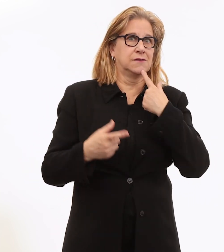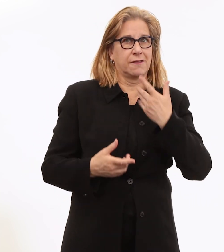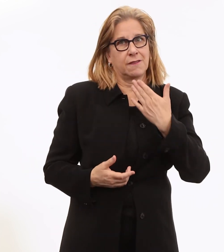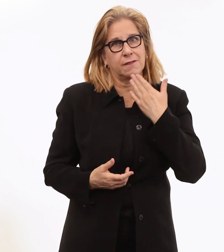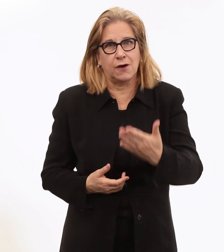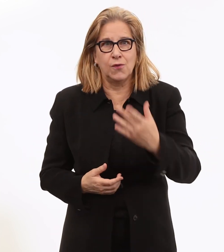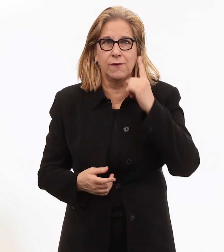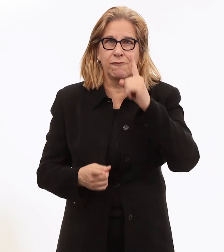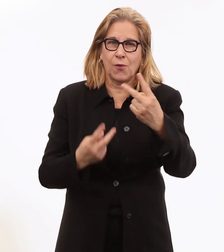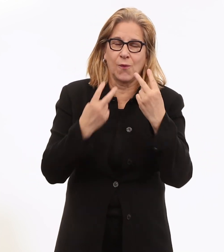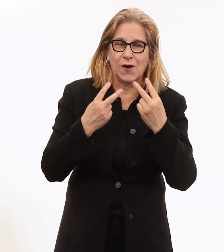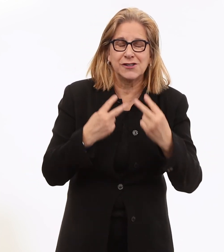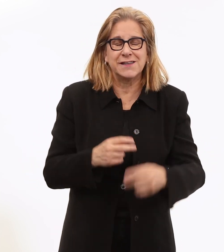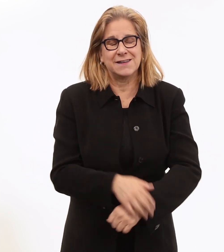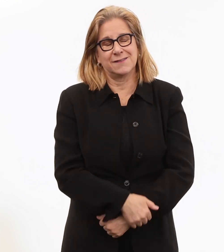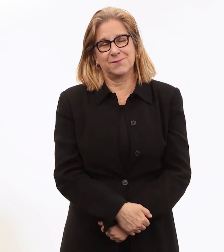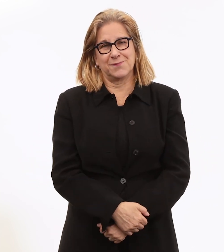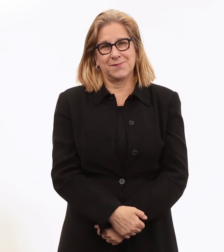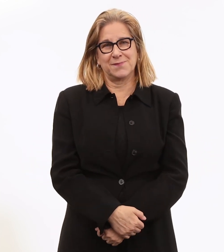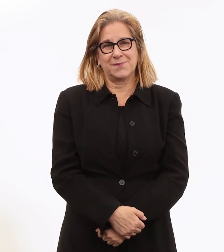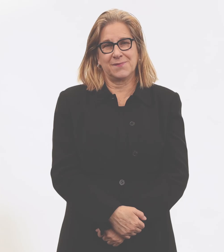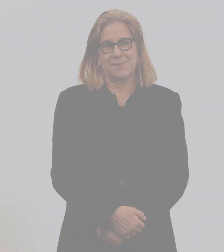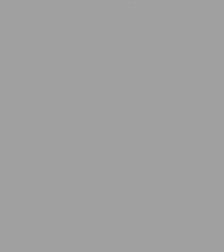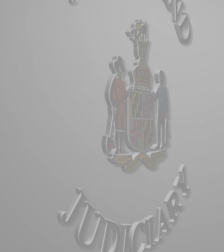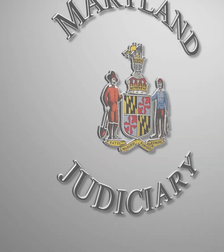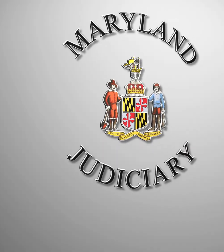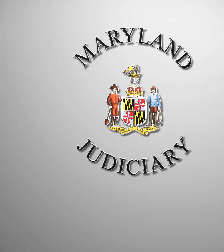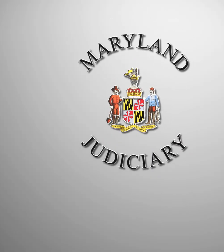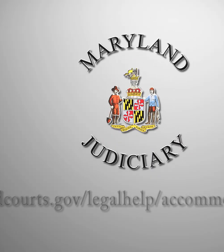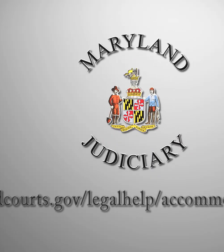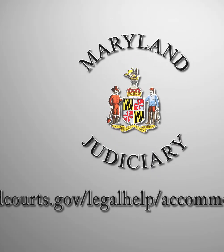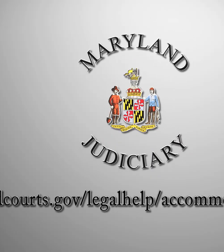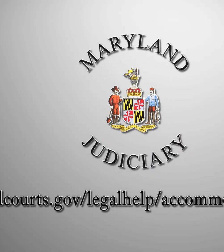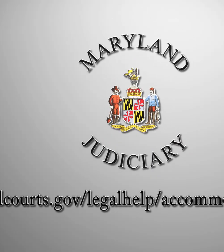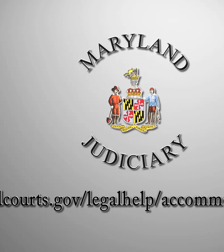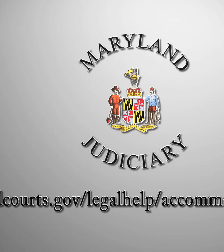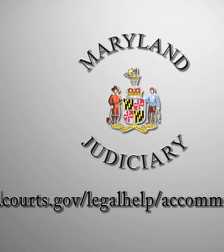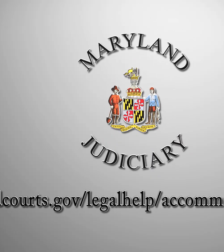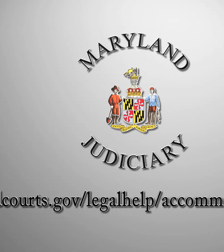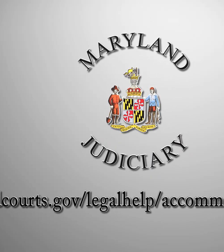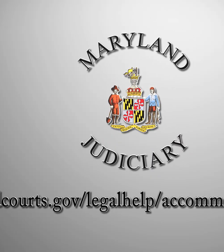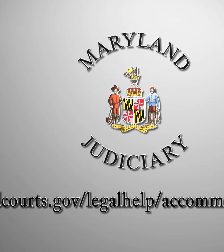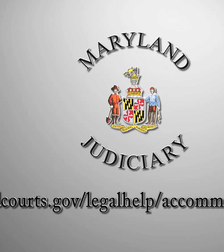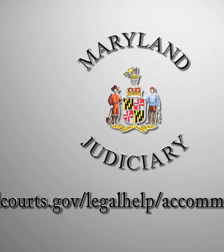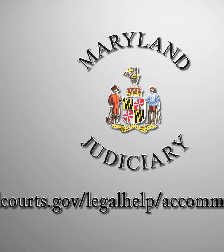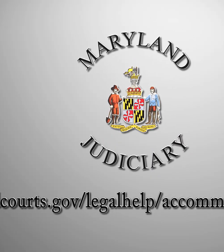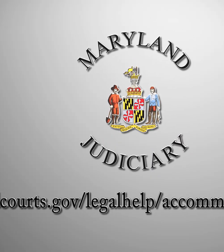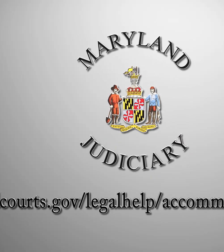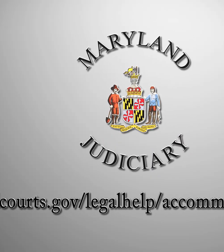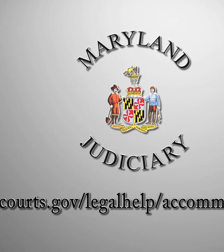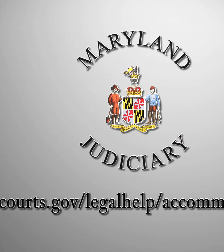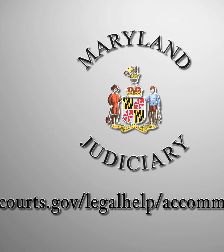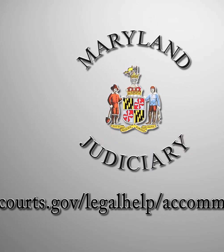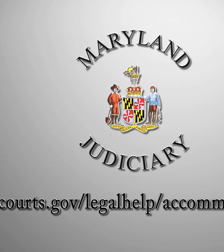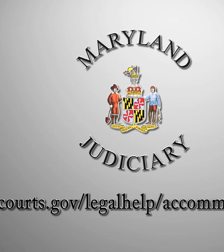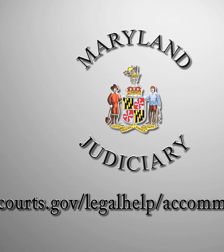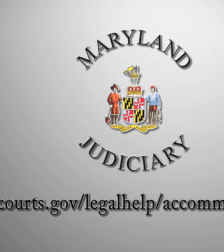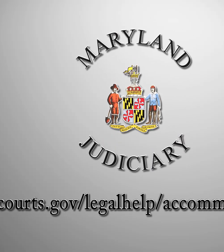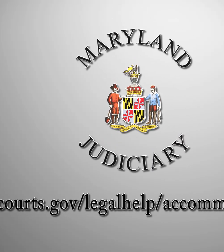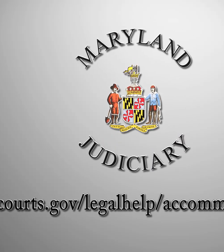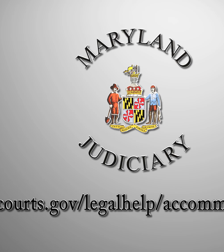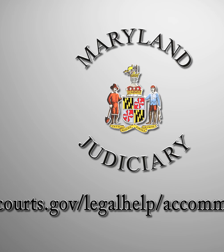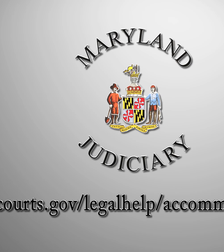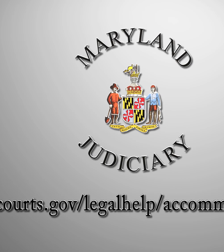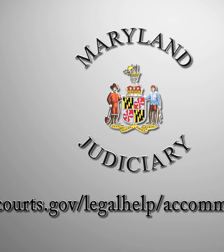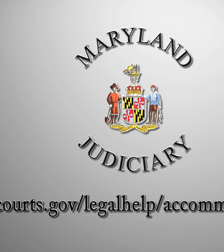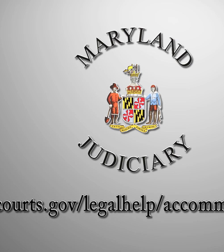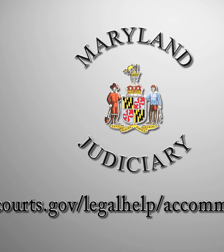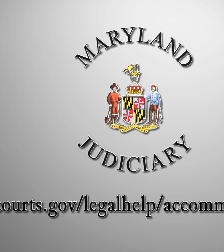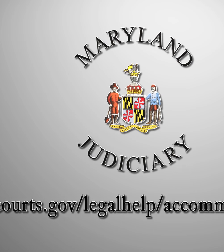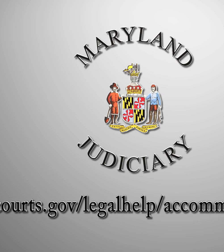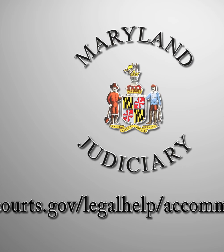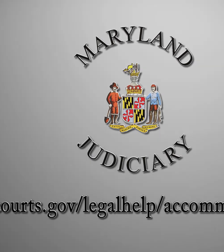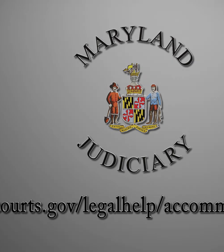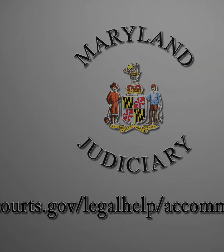On behalf of the Maryland Courts, thank you for watching.